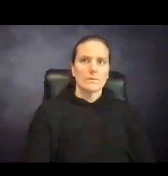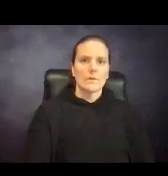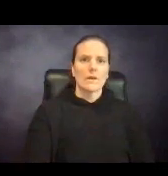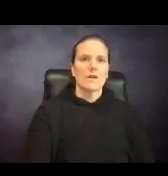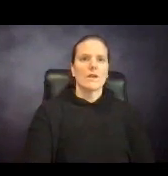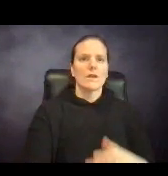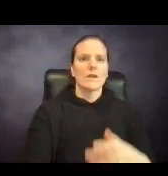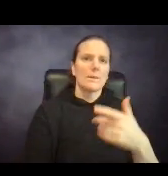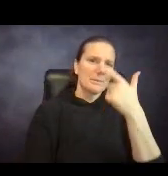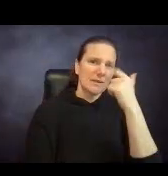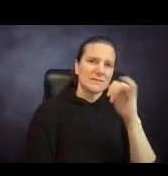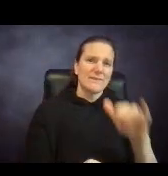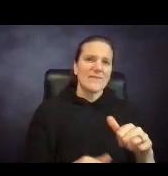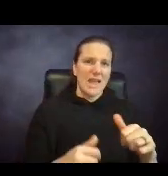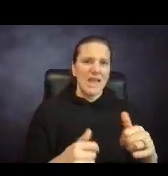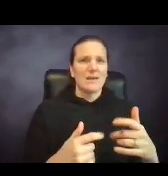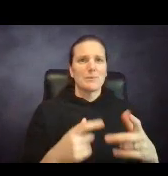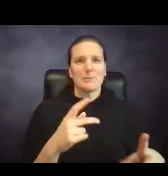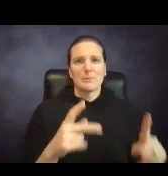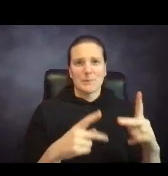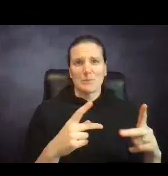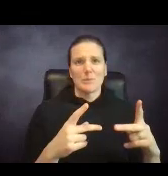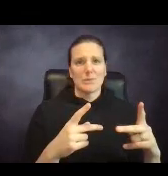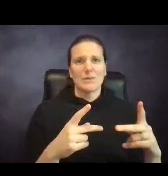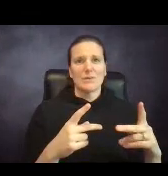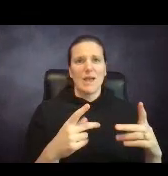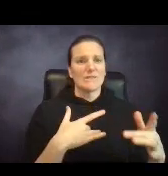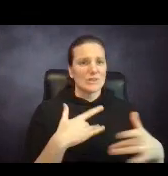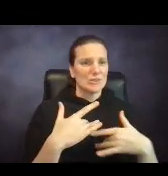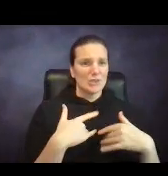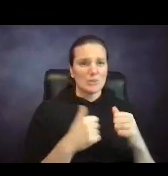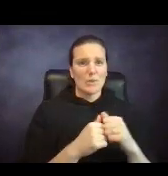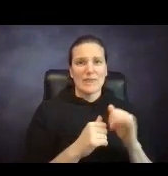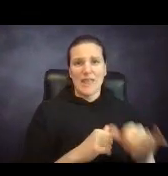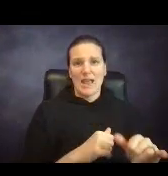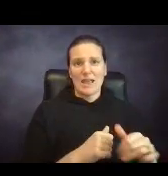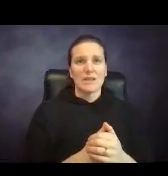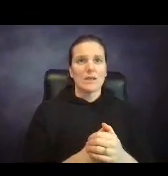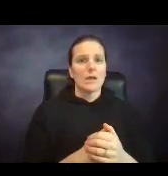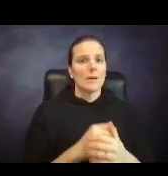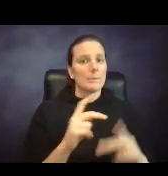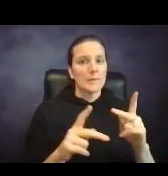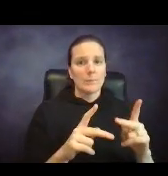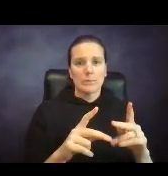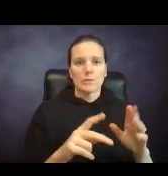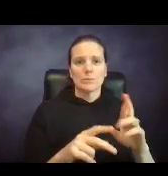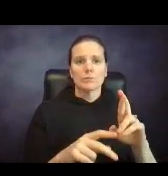or maybe even not even being acknowledged as first line therapy for these concerns, people are prescribed SSRIs